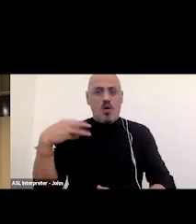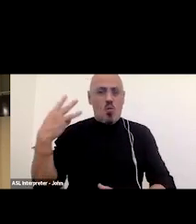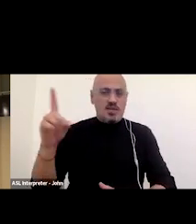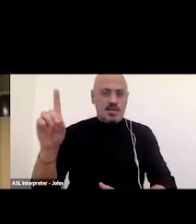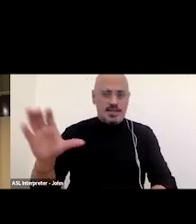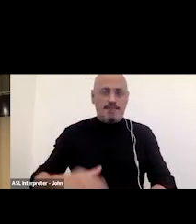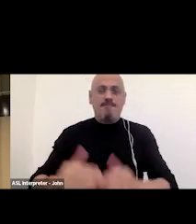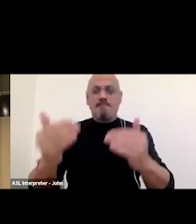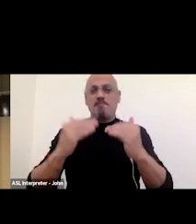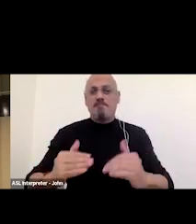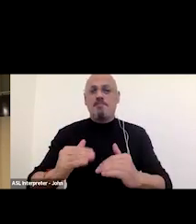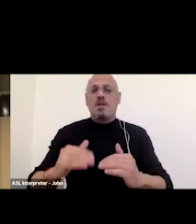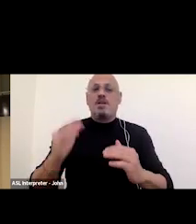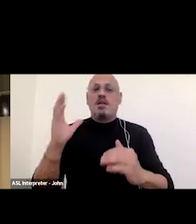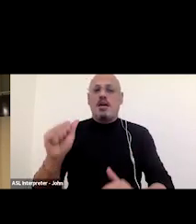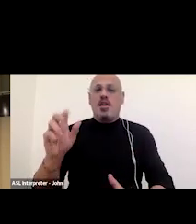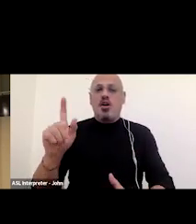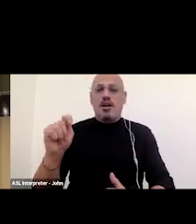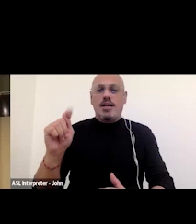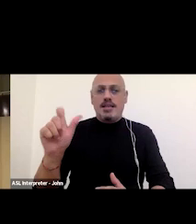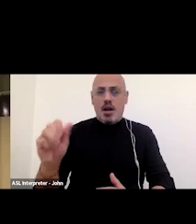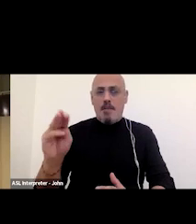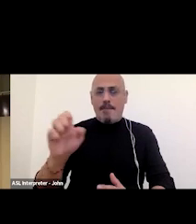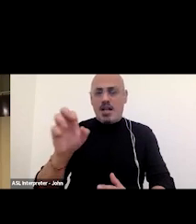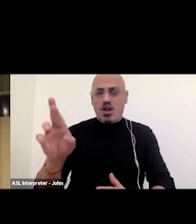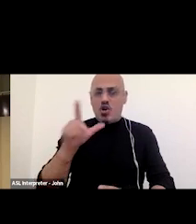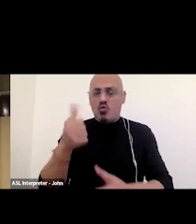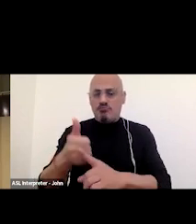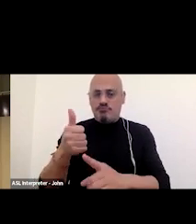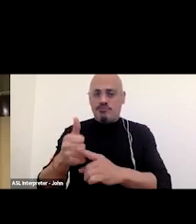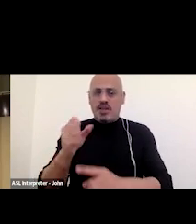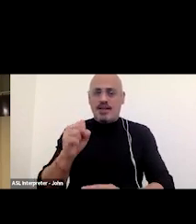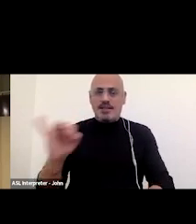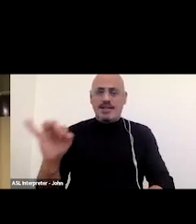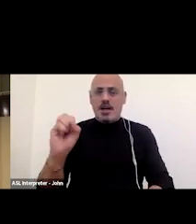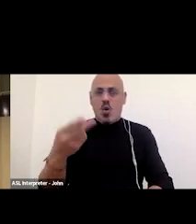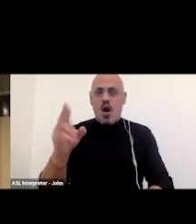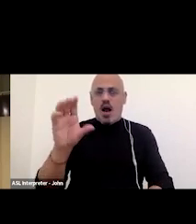And then we'll hear from Arnita Miller, who is an SSI Ohio project specialist